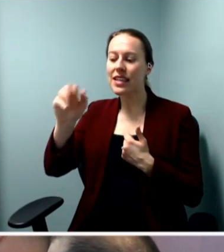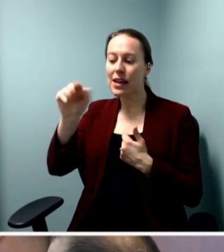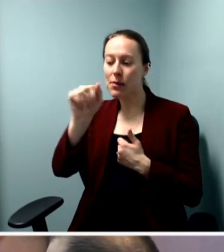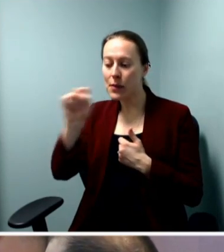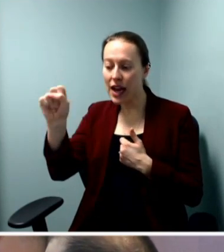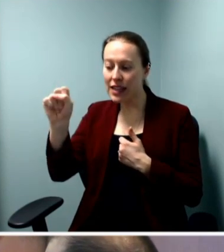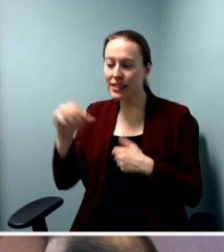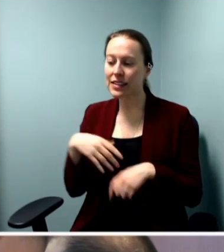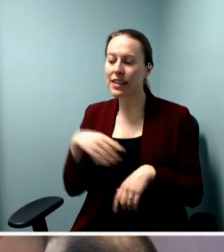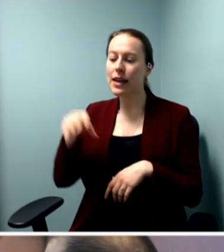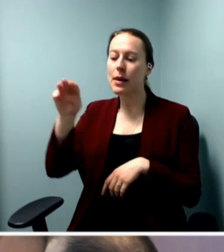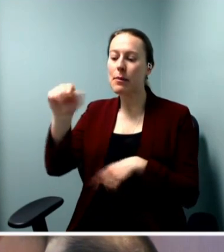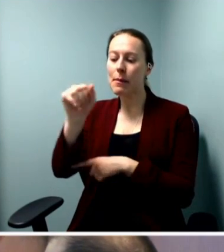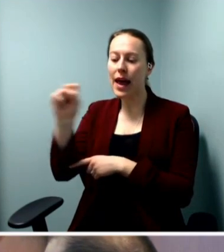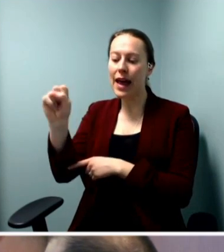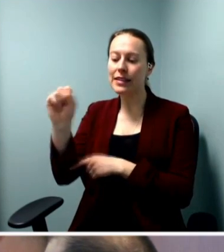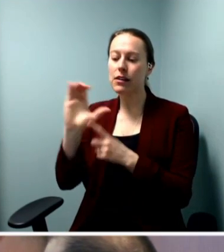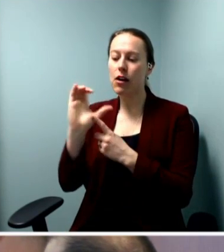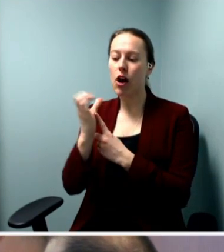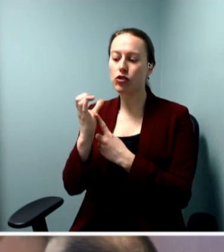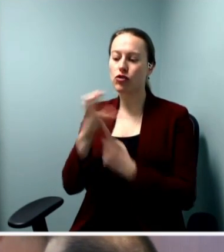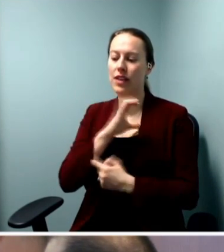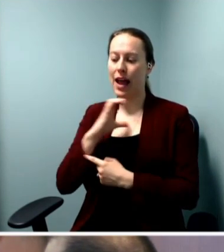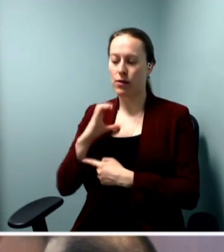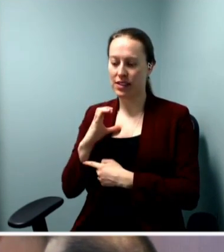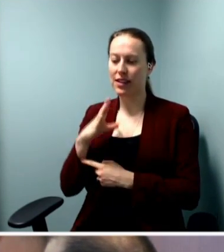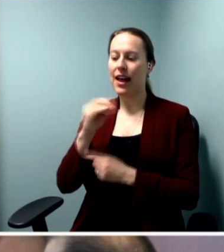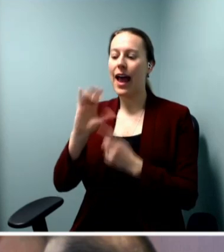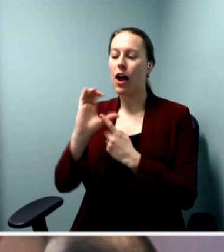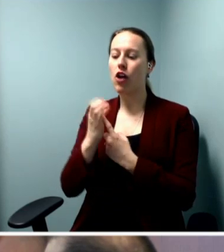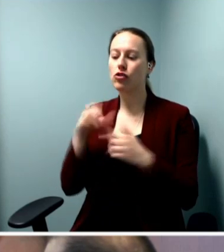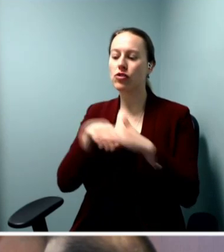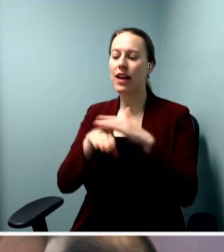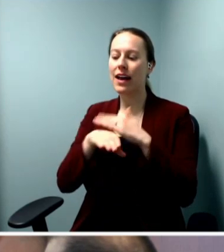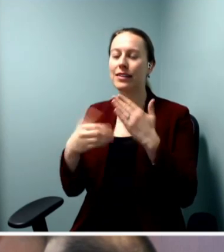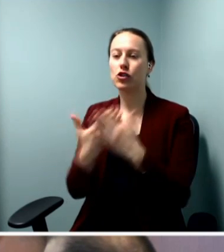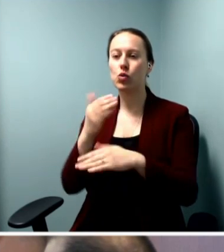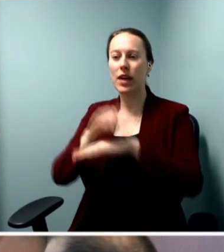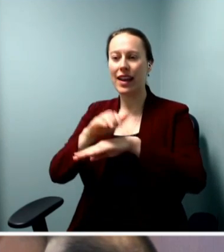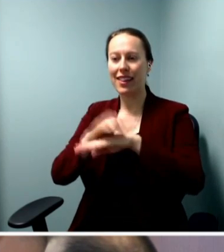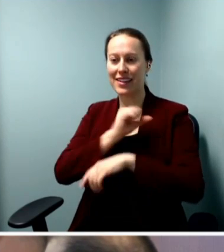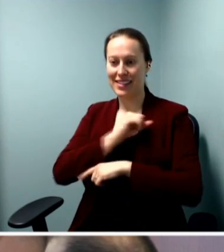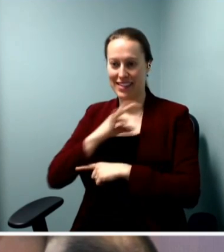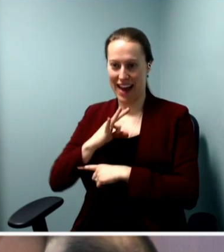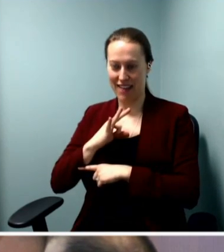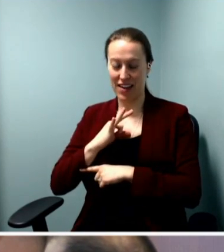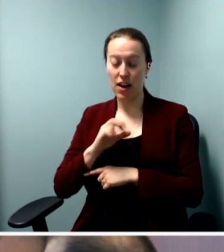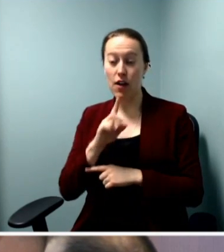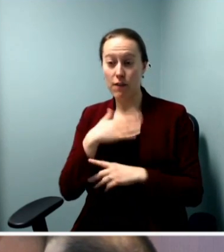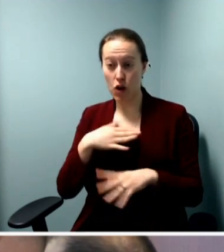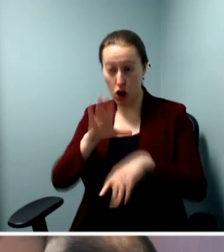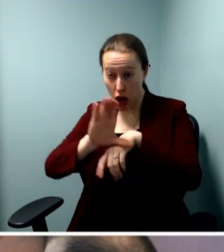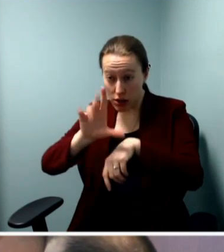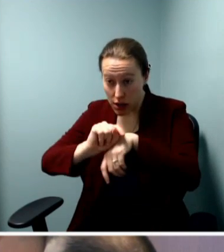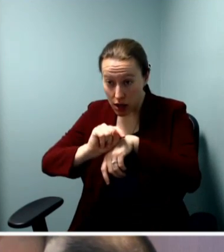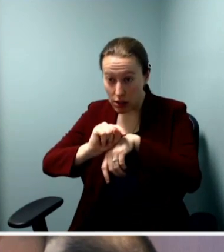and Cultural Access New England and their staff for cosponsoring and consulting on the structure of this symposium